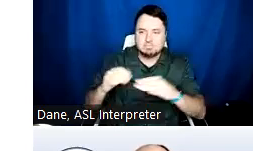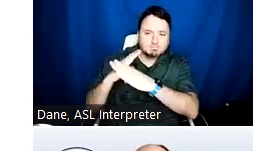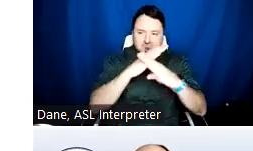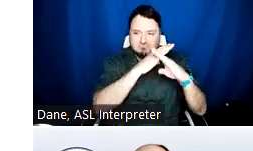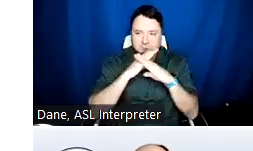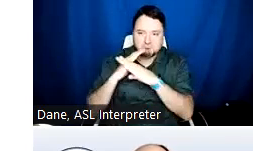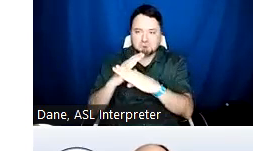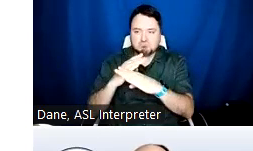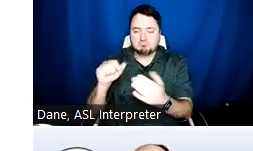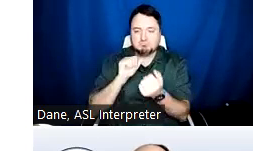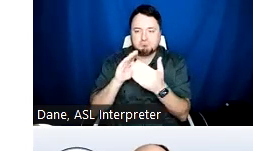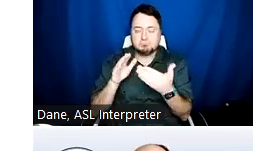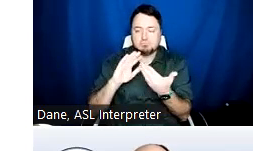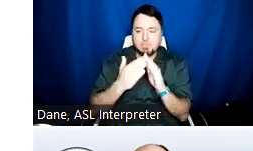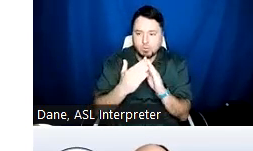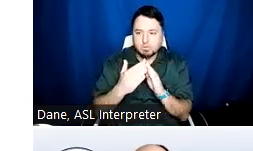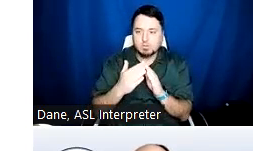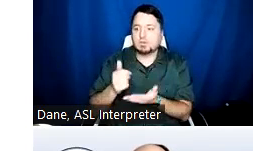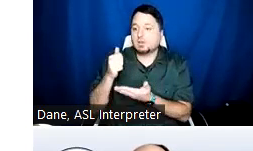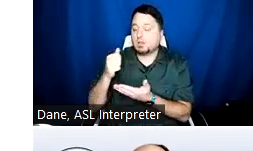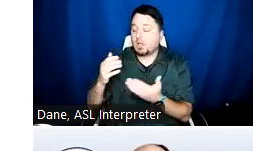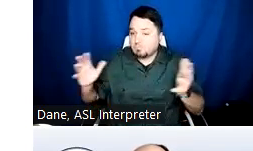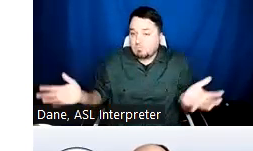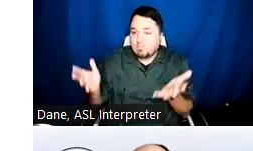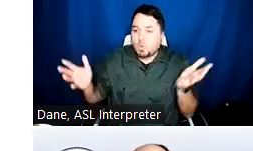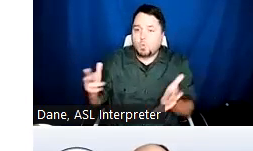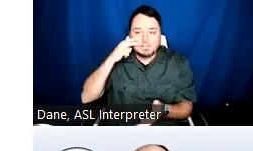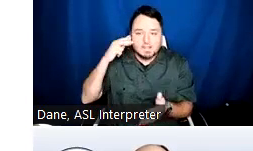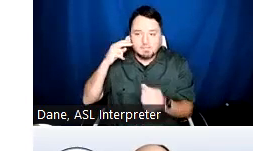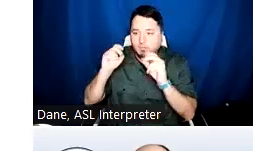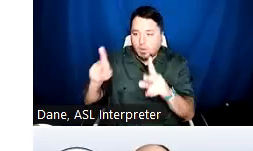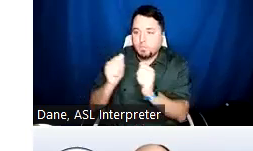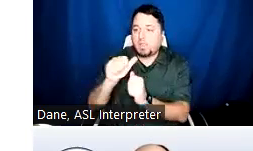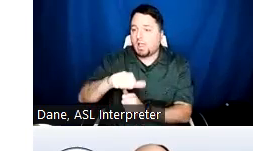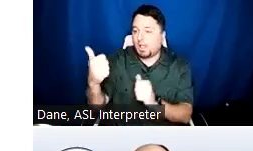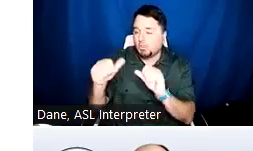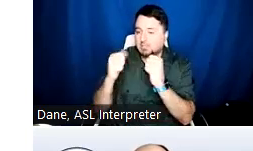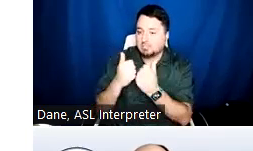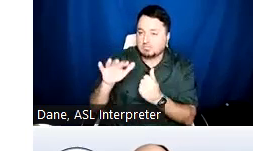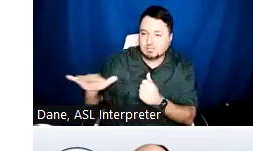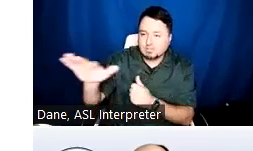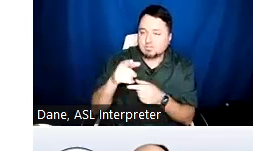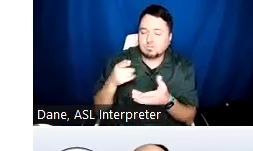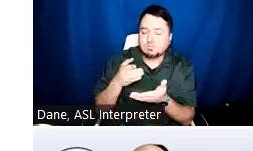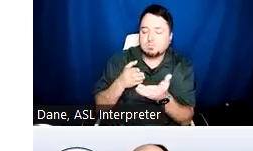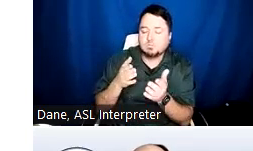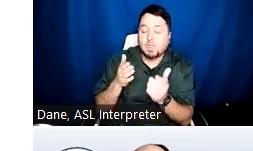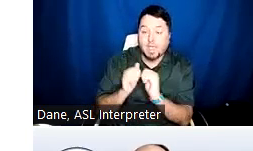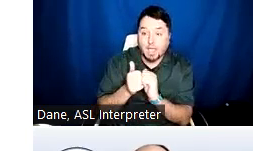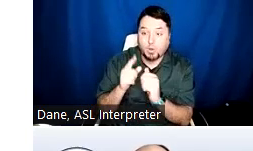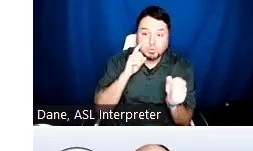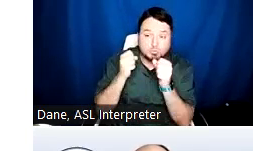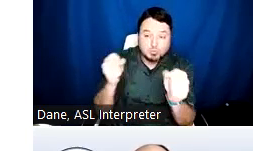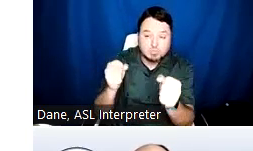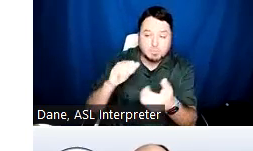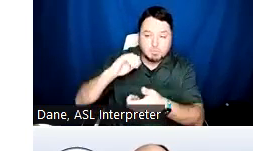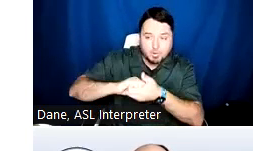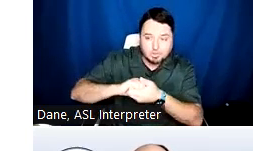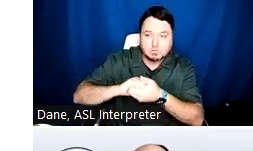communities and to promote with other agencies to support career and technical education,